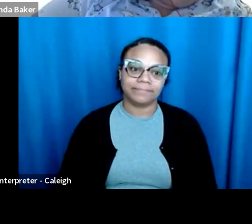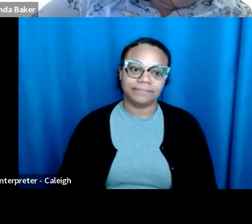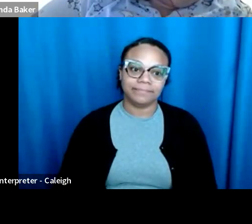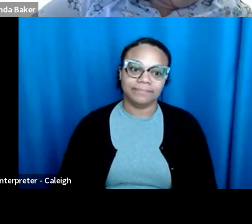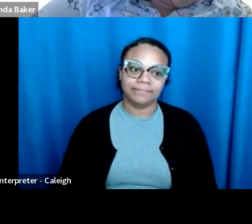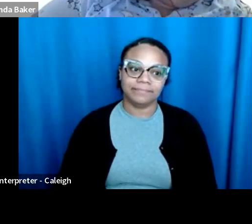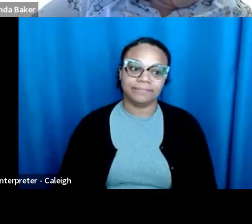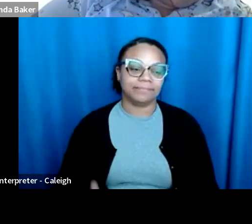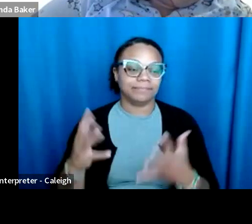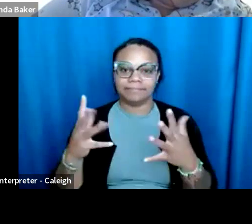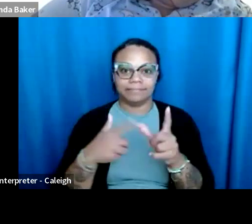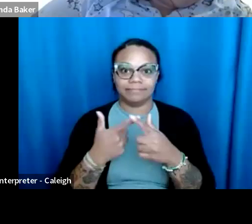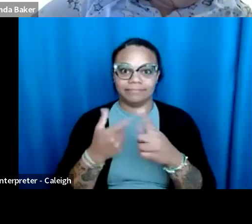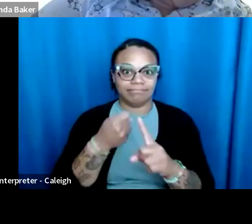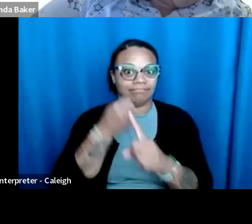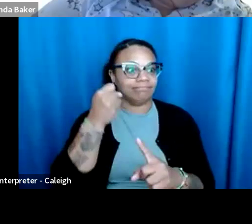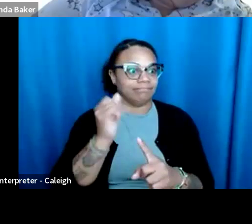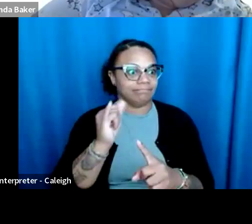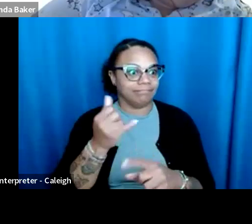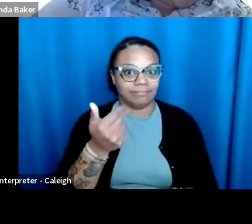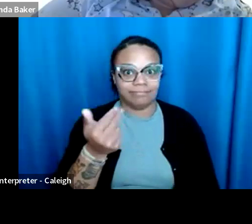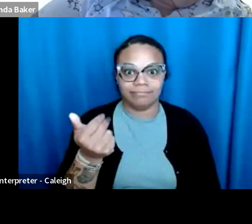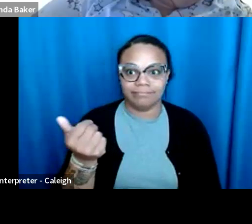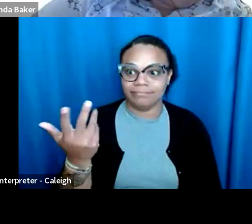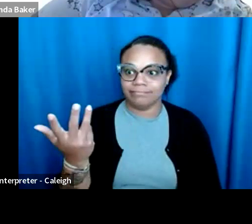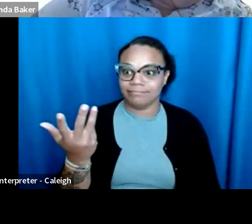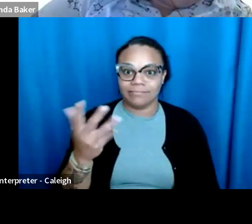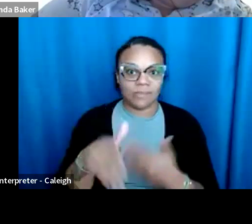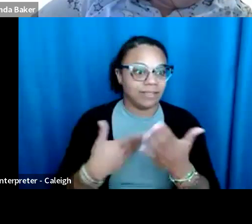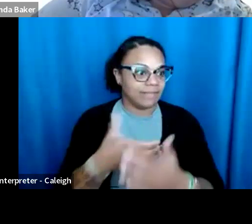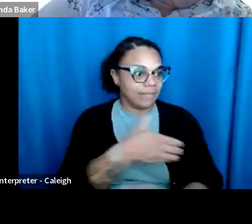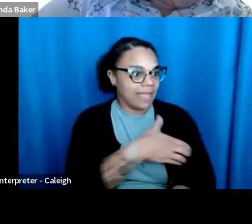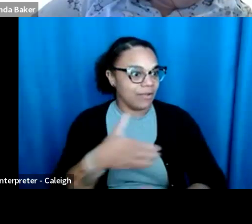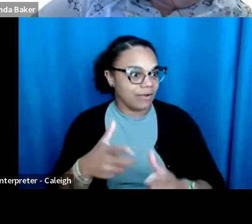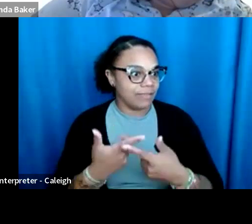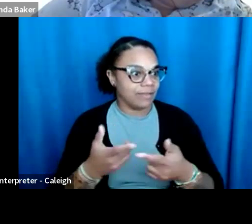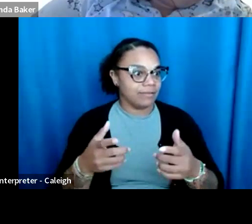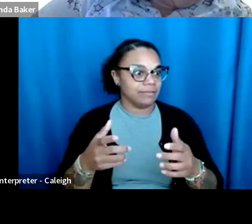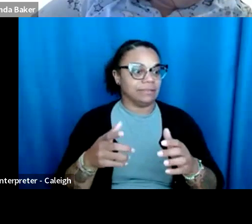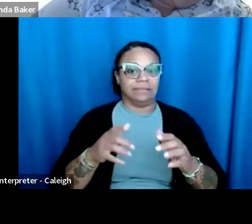Sudden they're like, "Ha, ha, ha..." All this power, then all of a sudden, "Oh shoot, they have a lawyer.